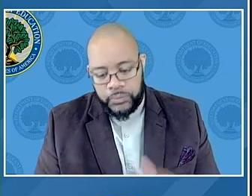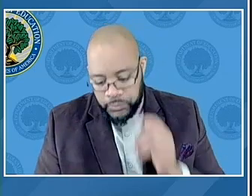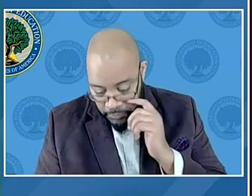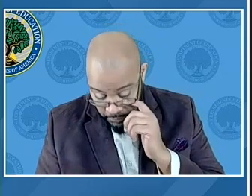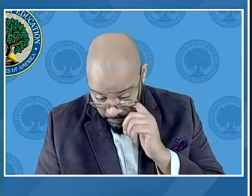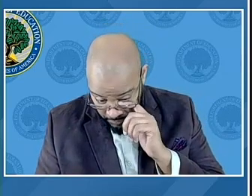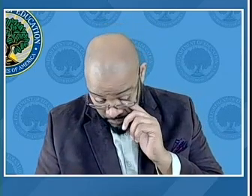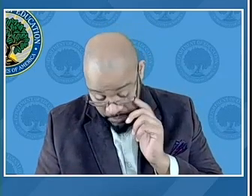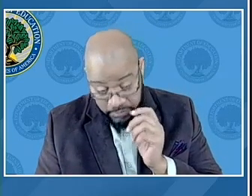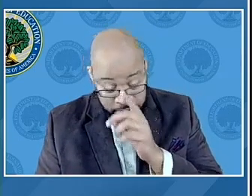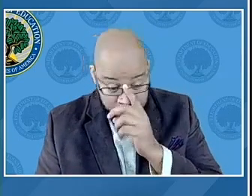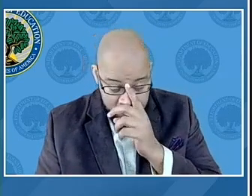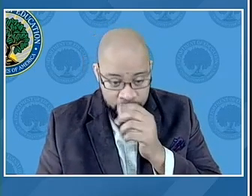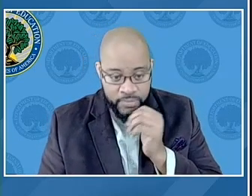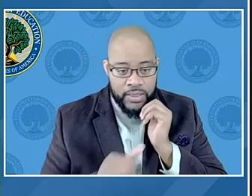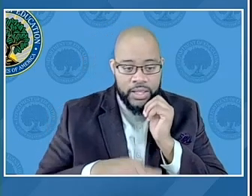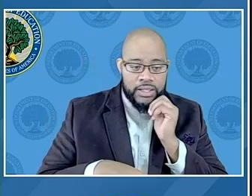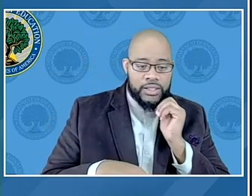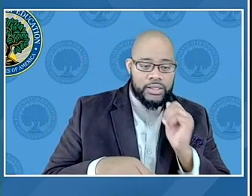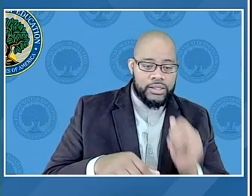Hey, this is Ben. I'm going to step in for a second for Tamy here.